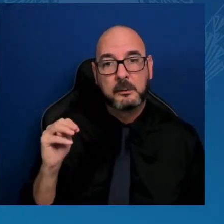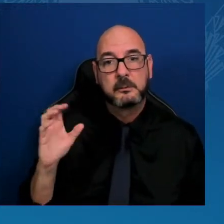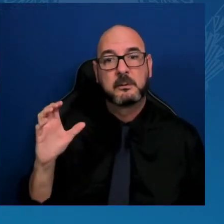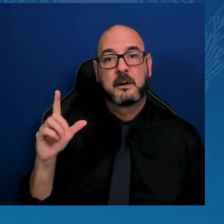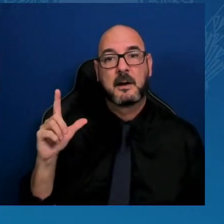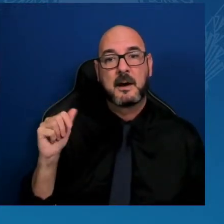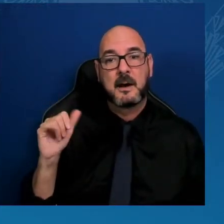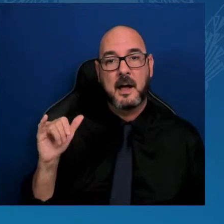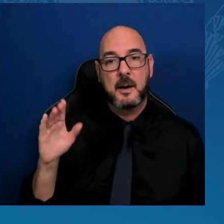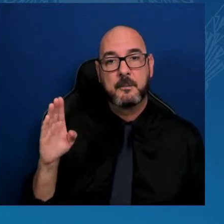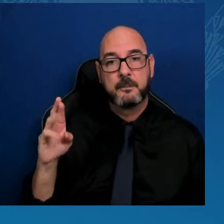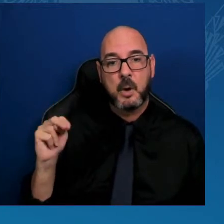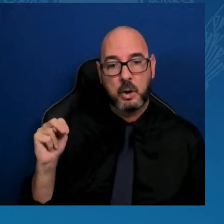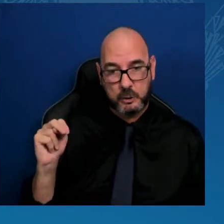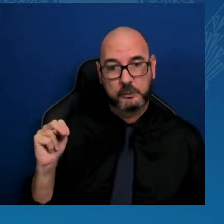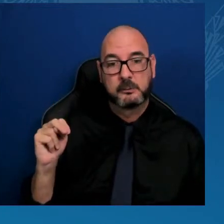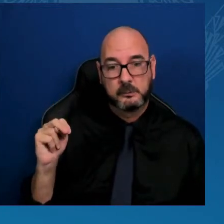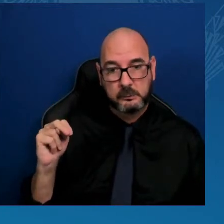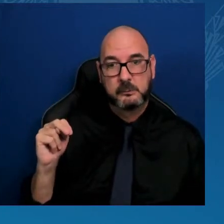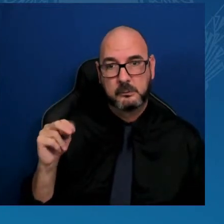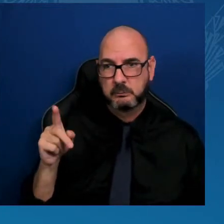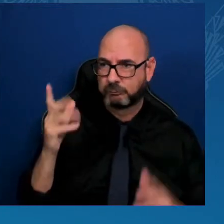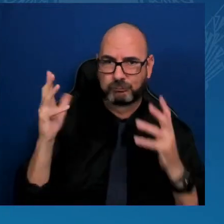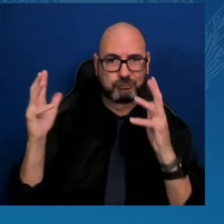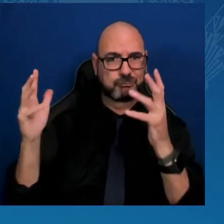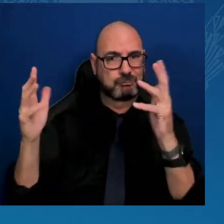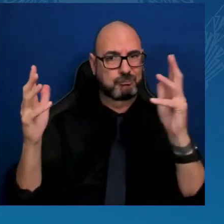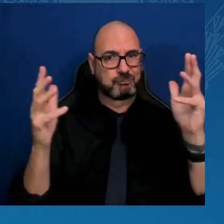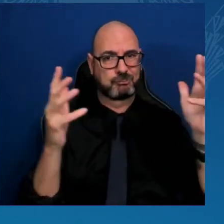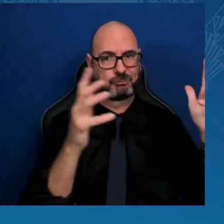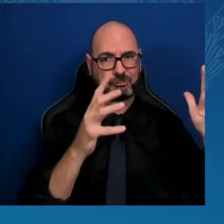have shined a light on the path toward freedom.